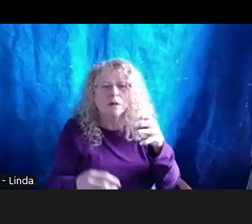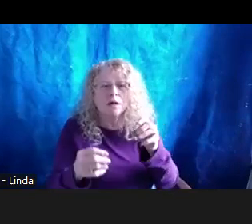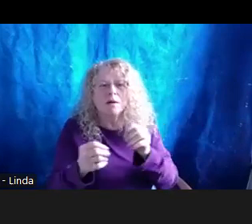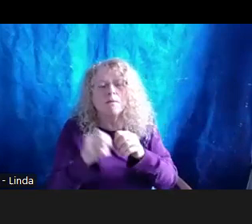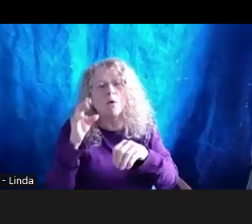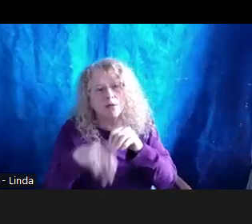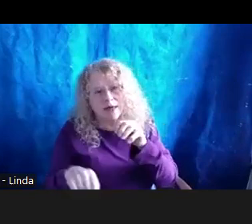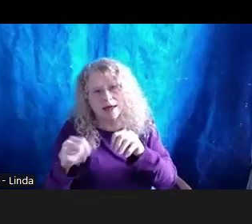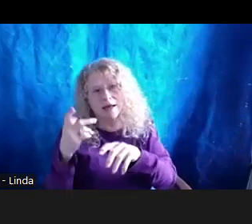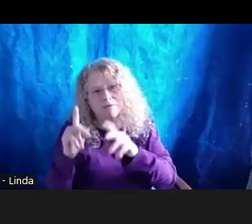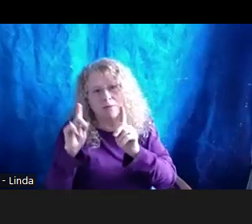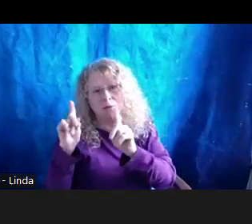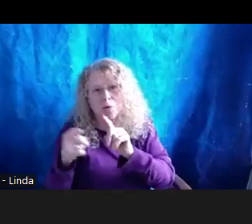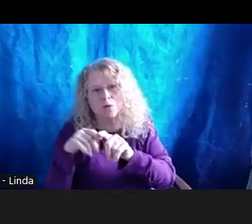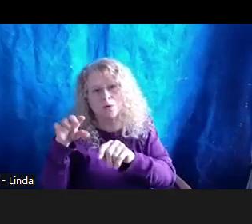OREGON SITE.